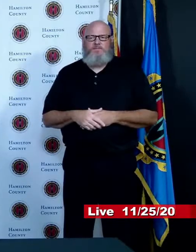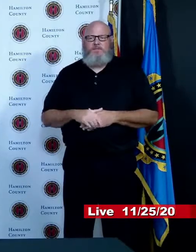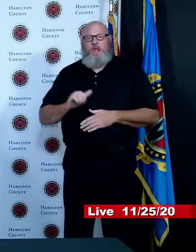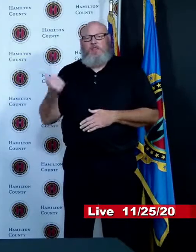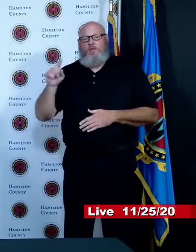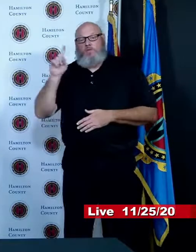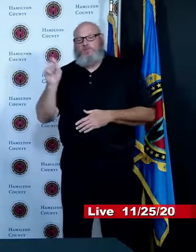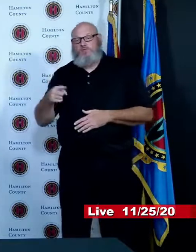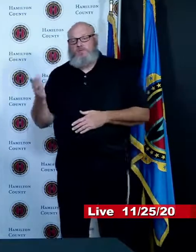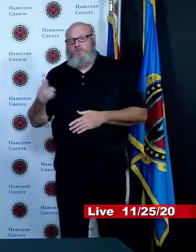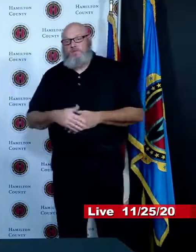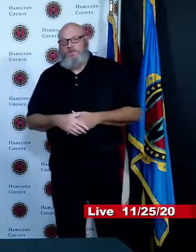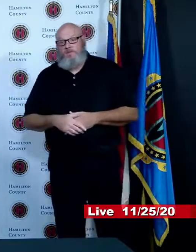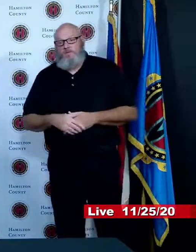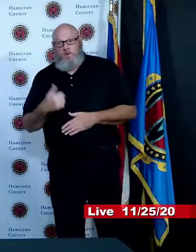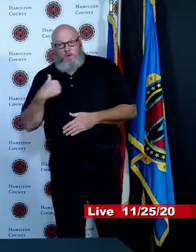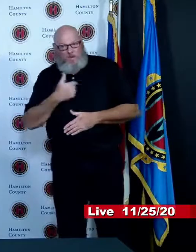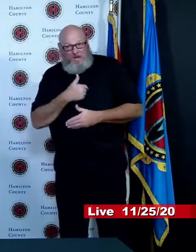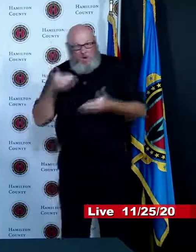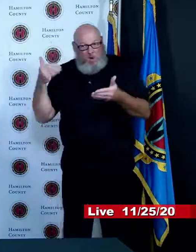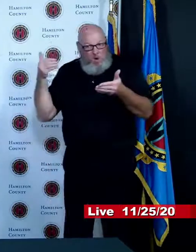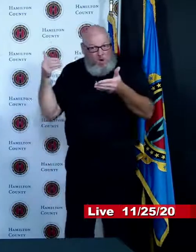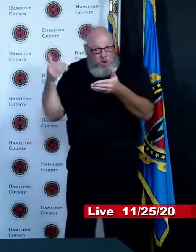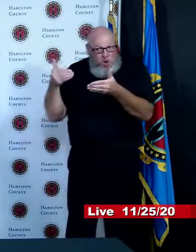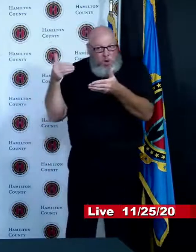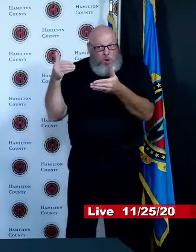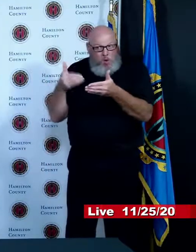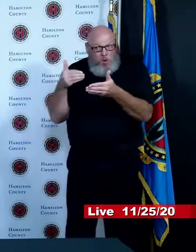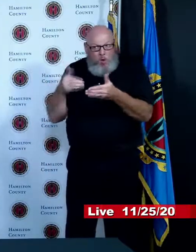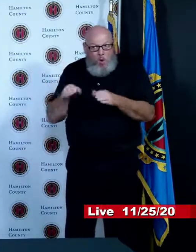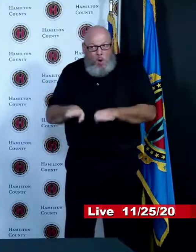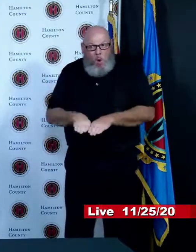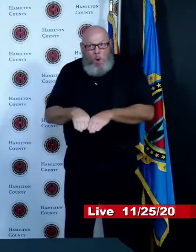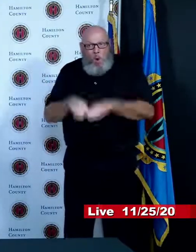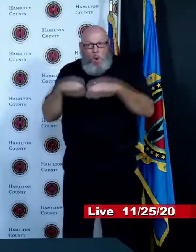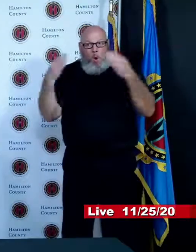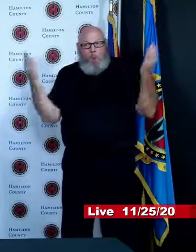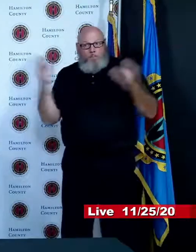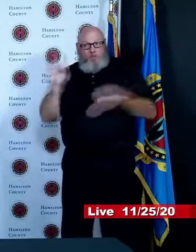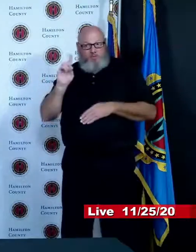having to look at the convention center again for overflow so I would I would probably defer